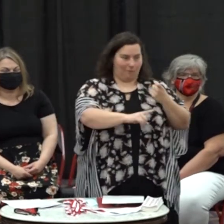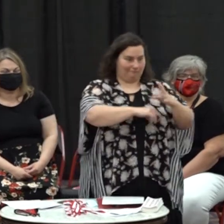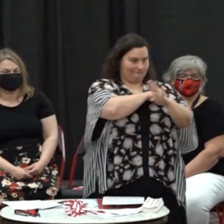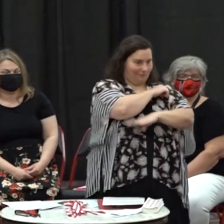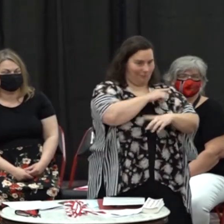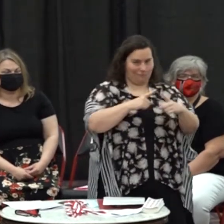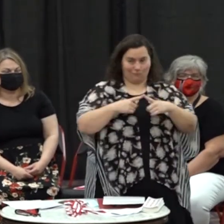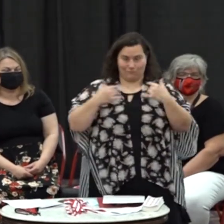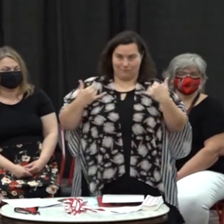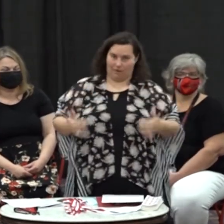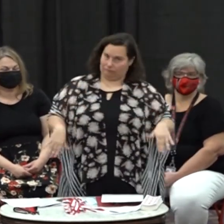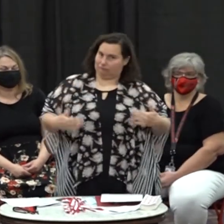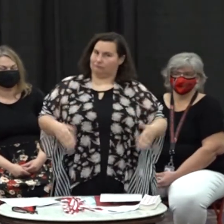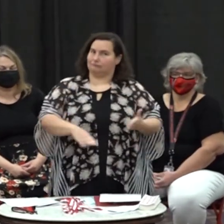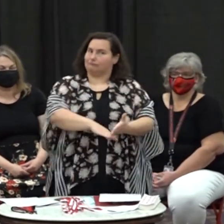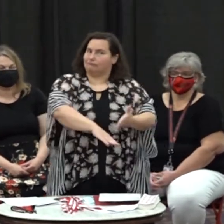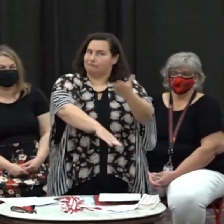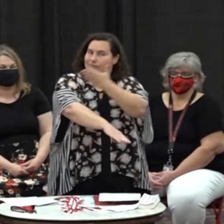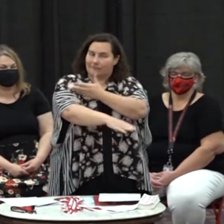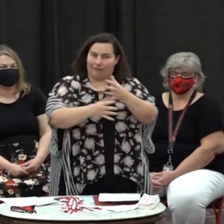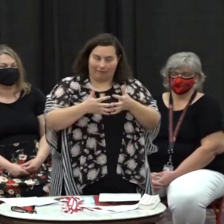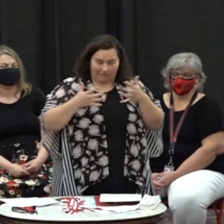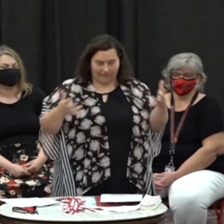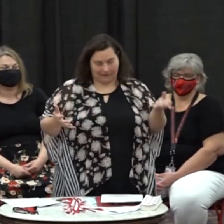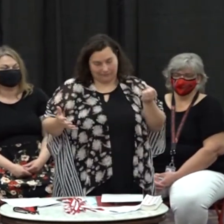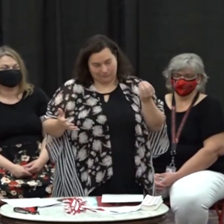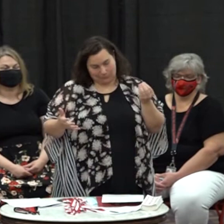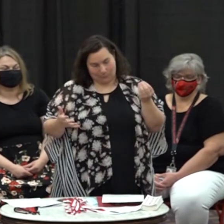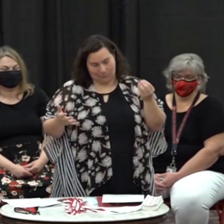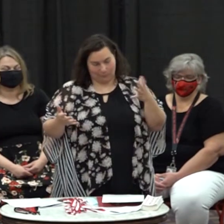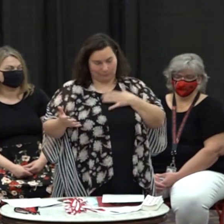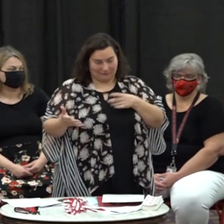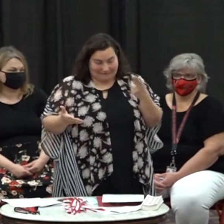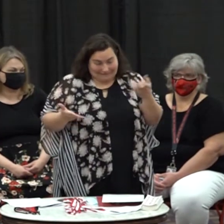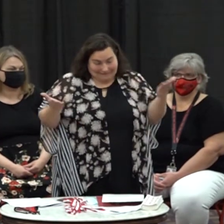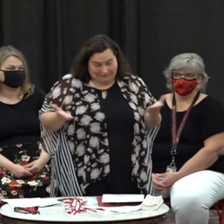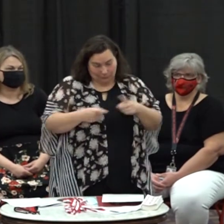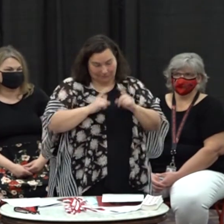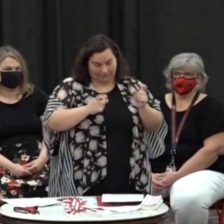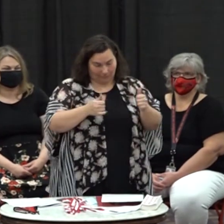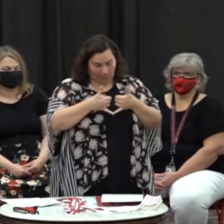And I had seen growth from Fall to the end of the year.